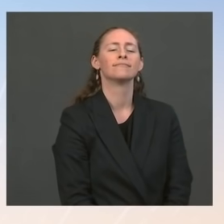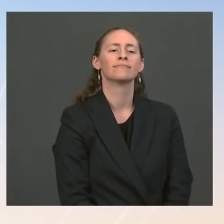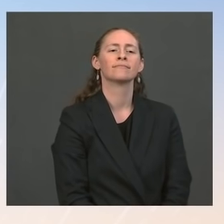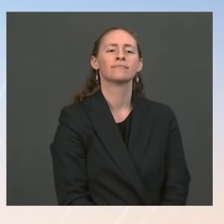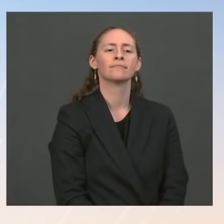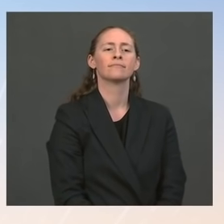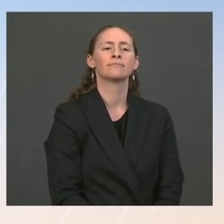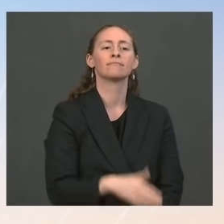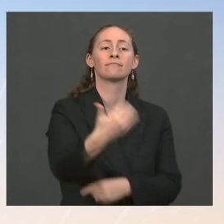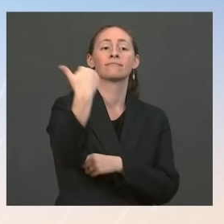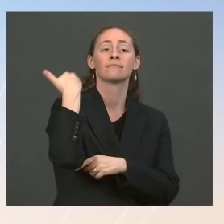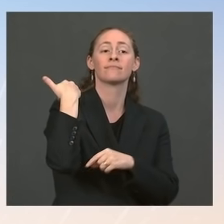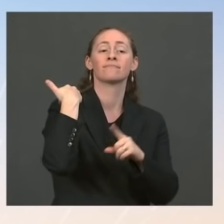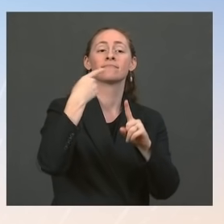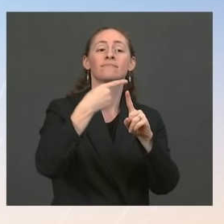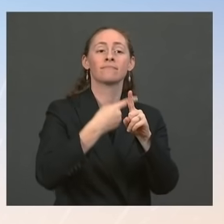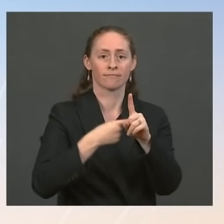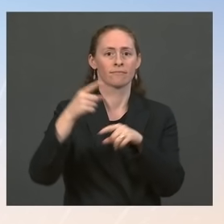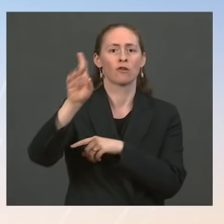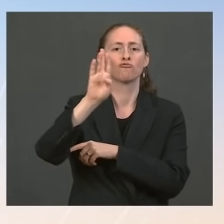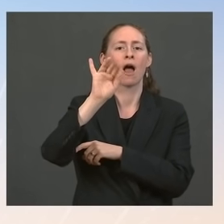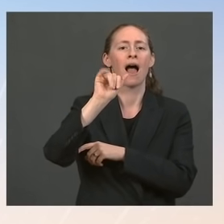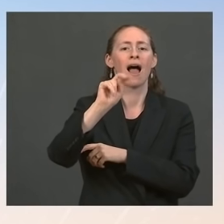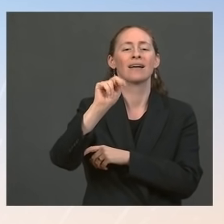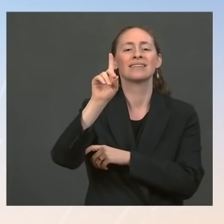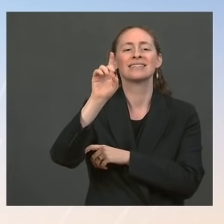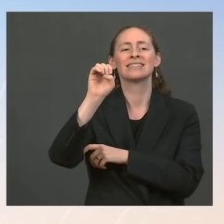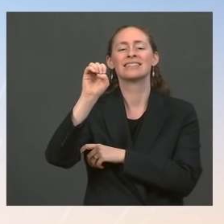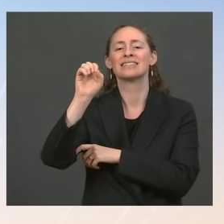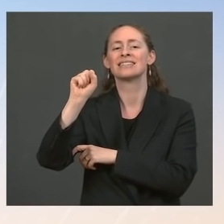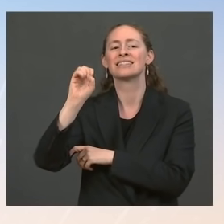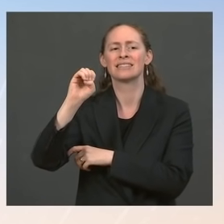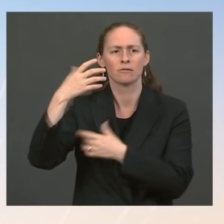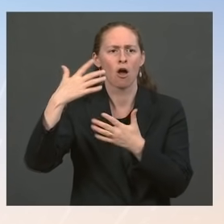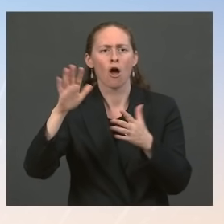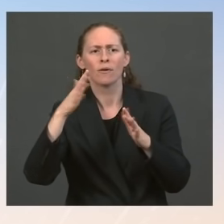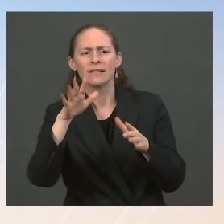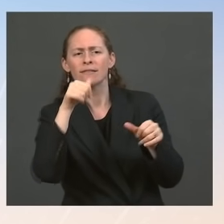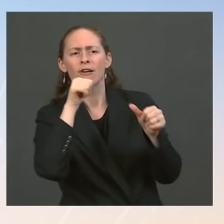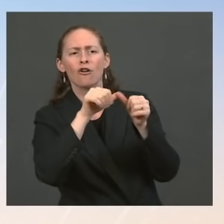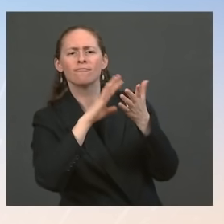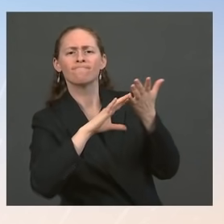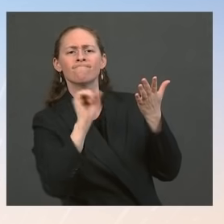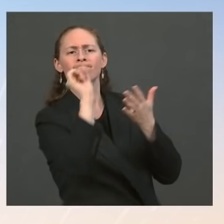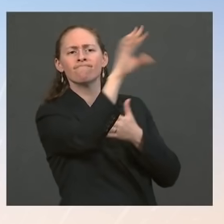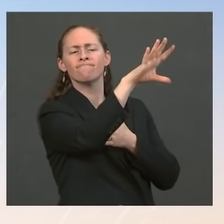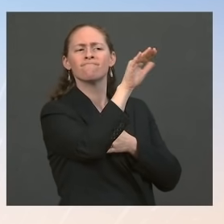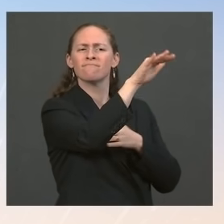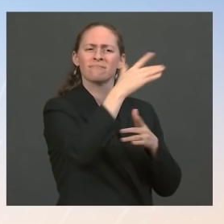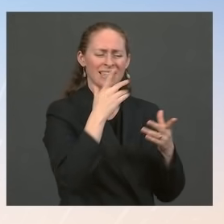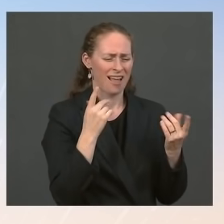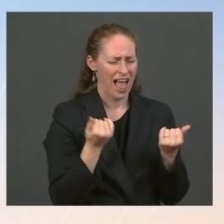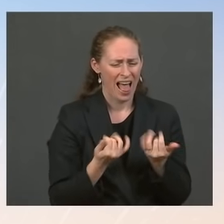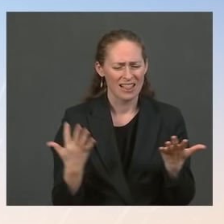also sent a letter to FTC Chair Lina Khan, asking the FTC to use all of its available tools to monitor the U.S. gasoline market